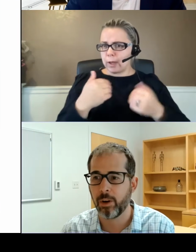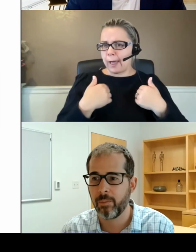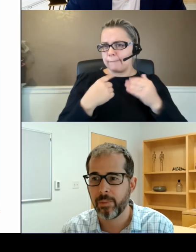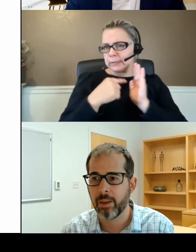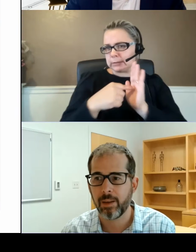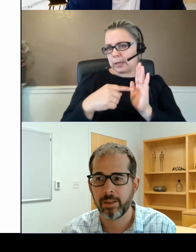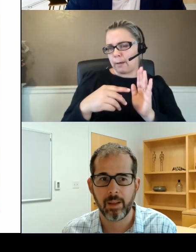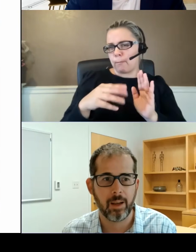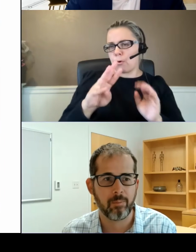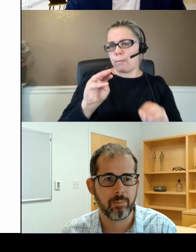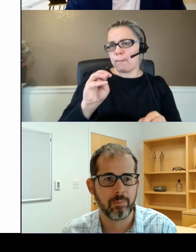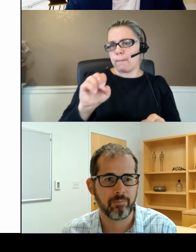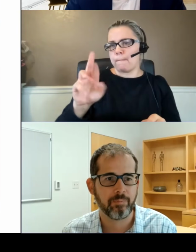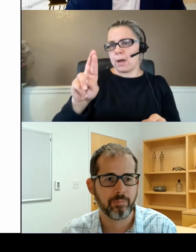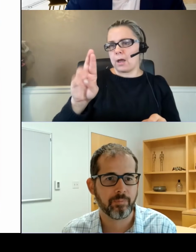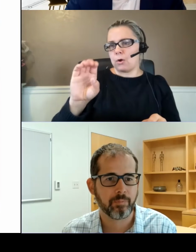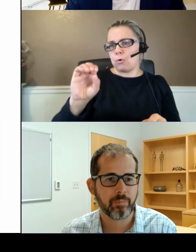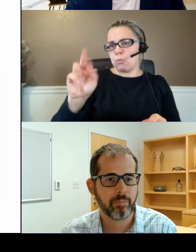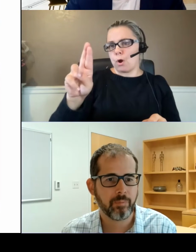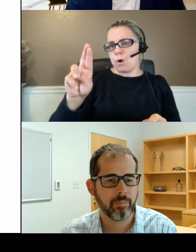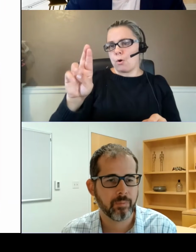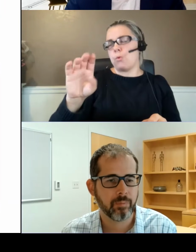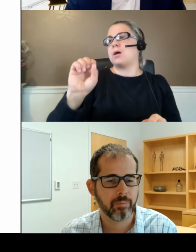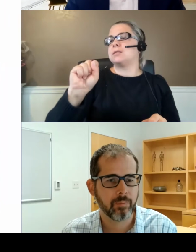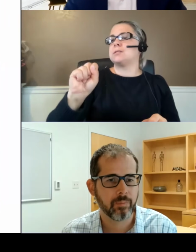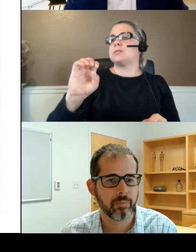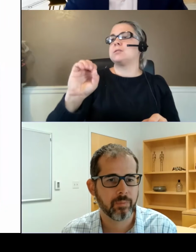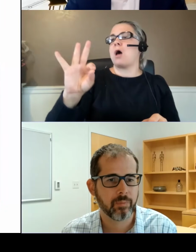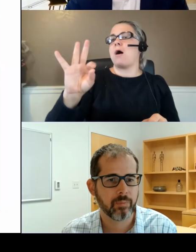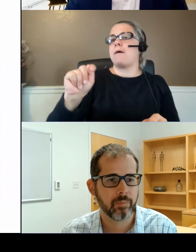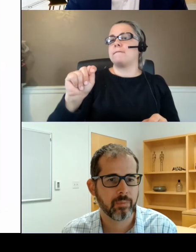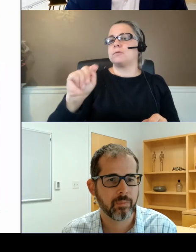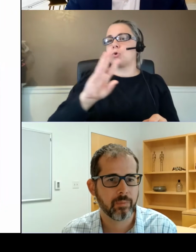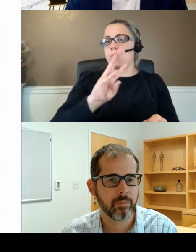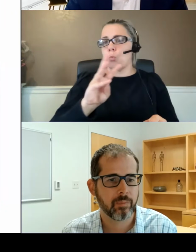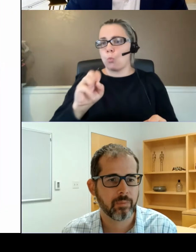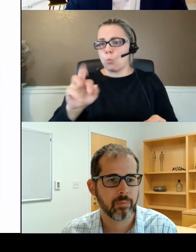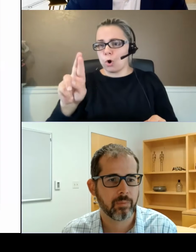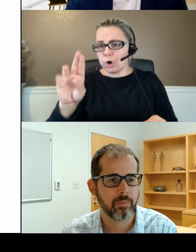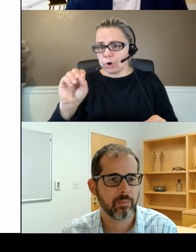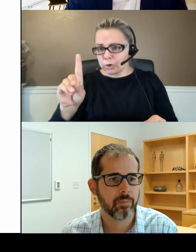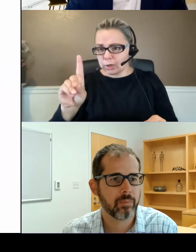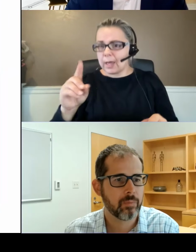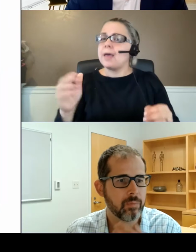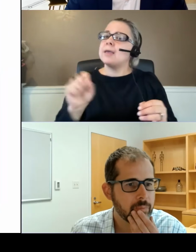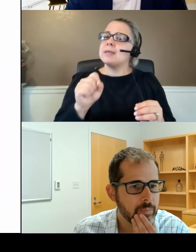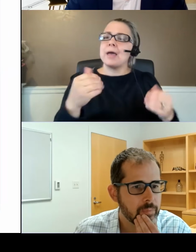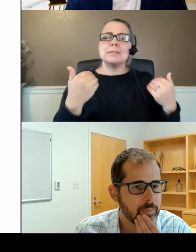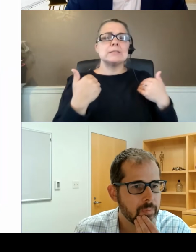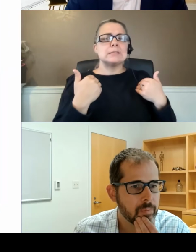[Corbb]: Yeah, so there are some, some tools that I am aware, that I've heard of,